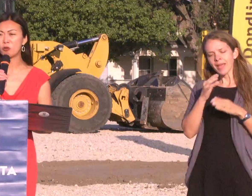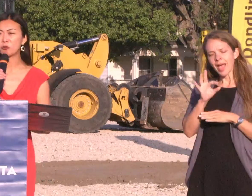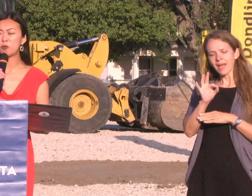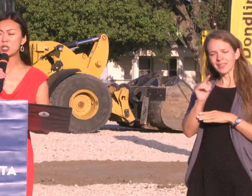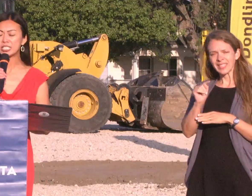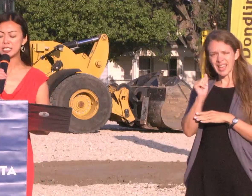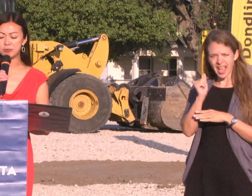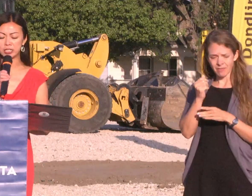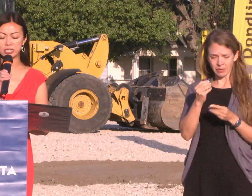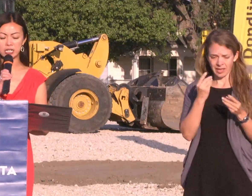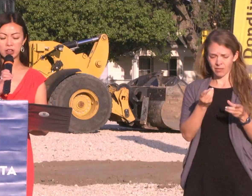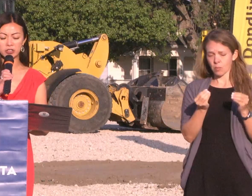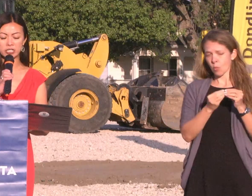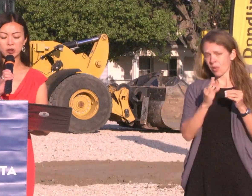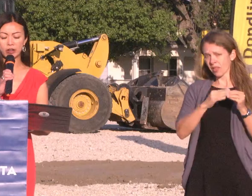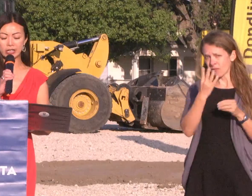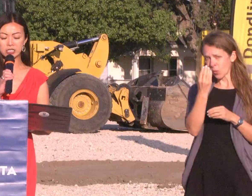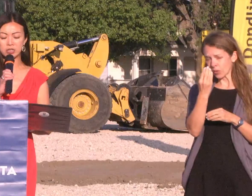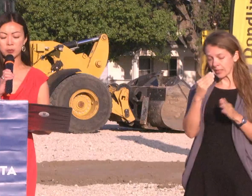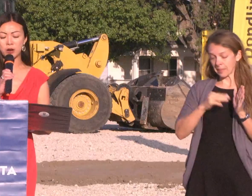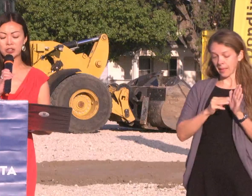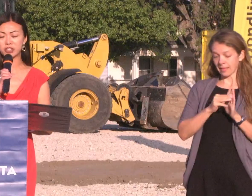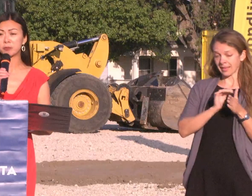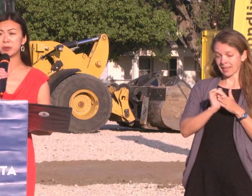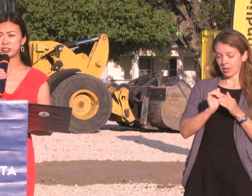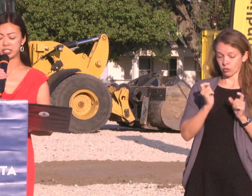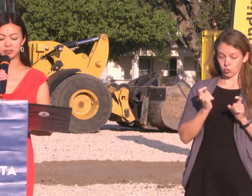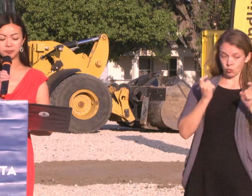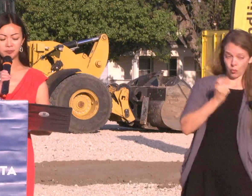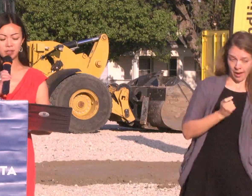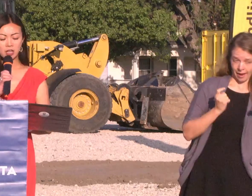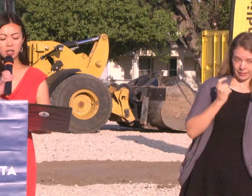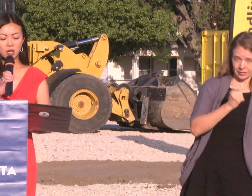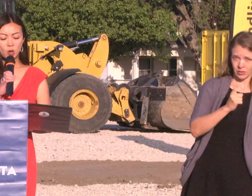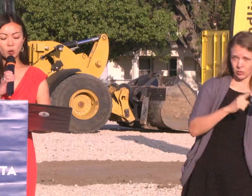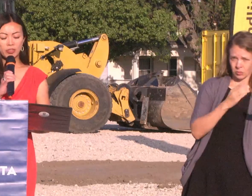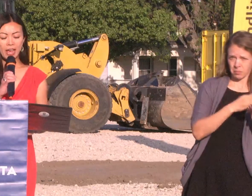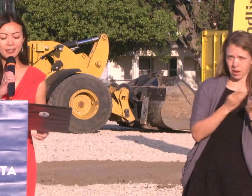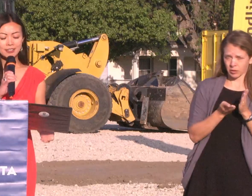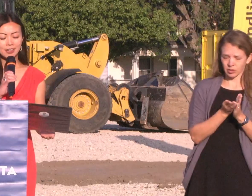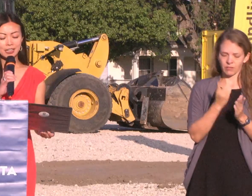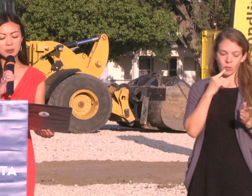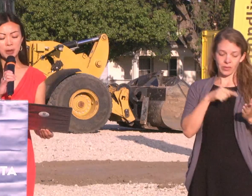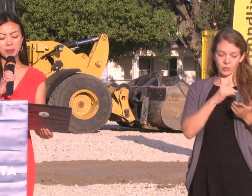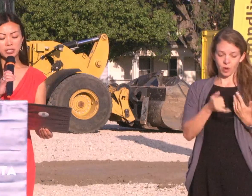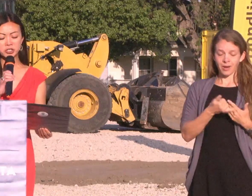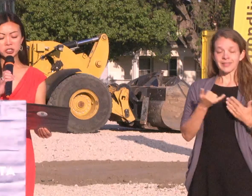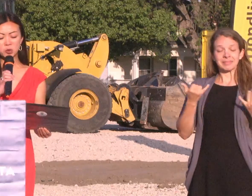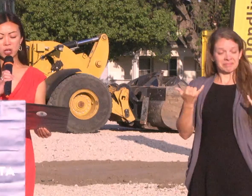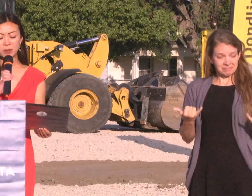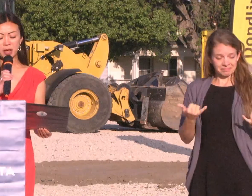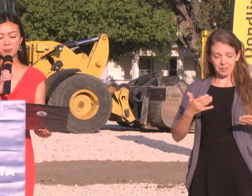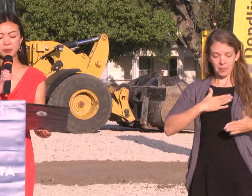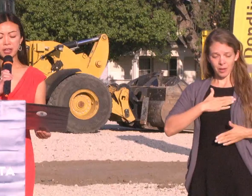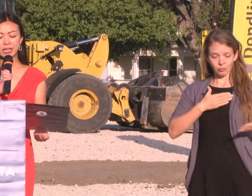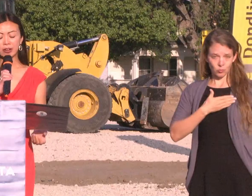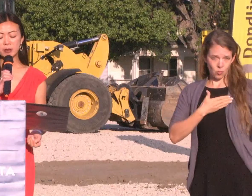$14 million in Grants to the project budget with that it is my pleasure to welcome welc up Carrie